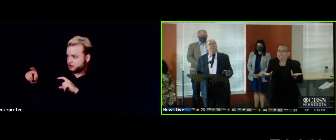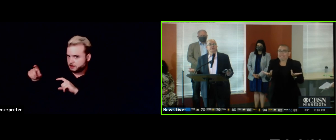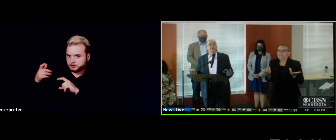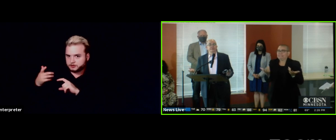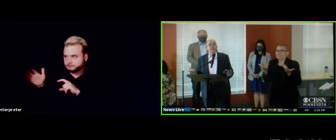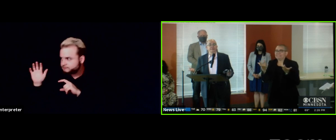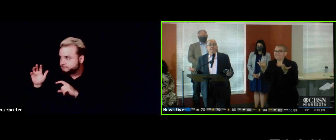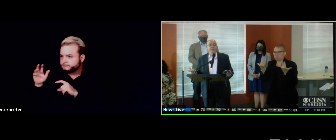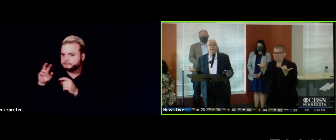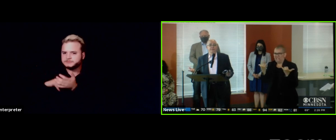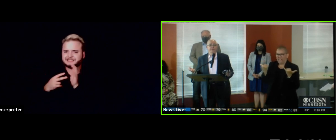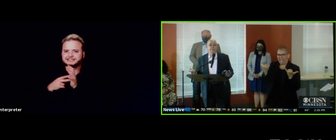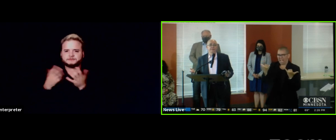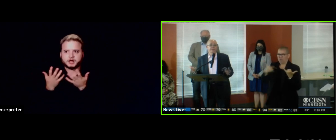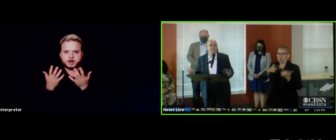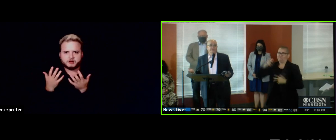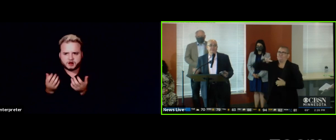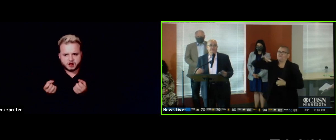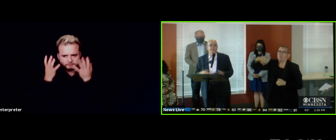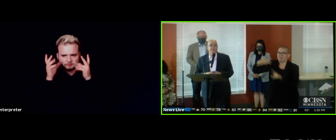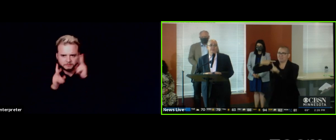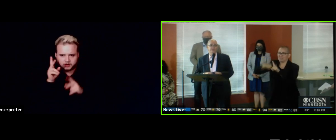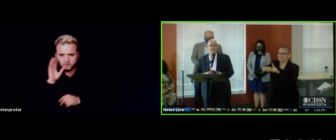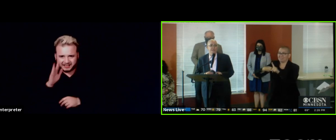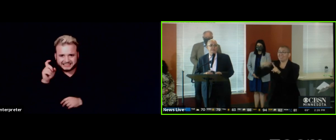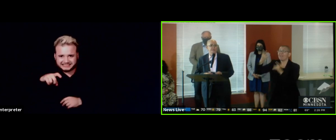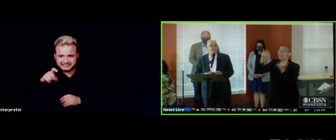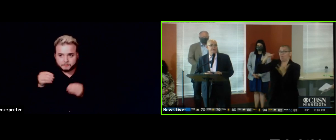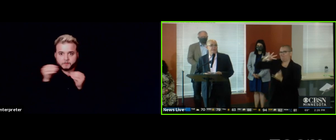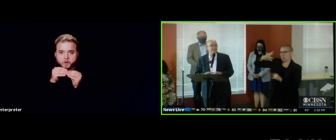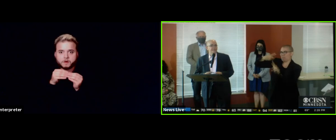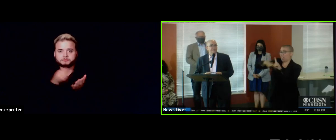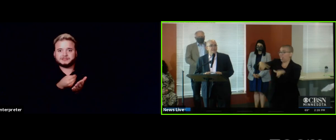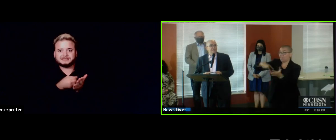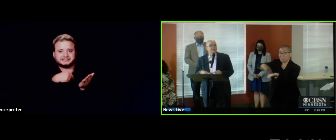months of unpaid rent or potentially on paid mortgages. It's really piling up. You know